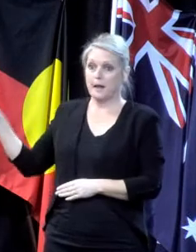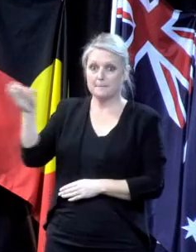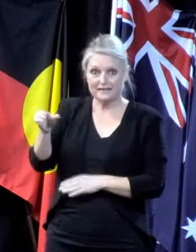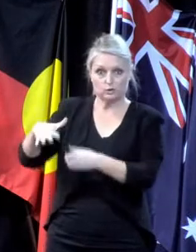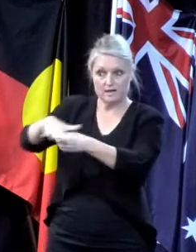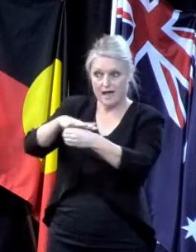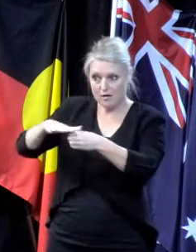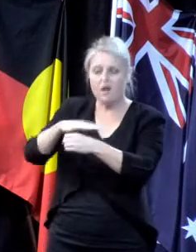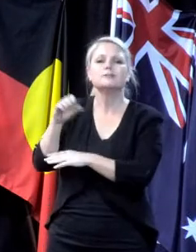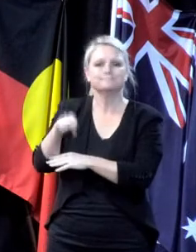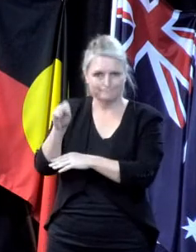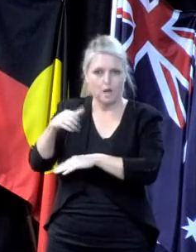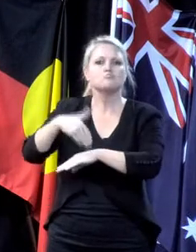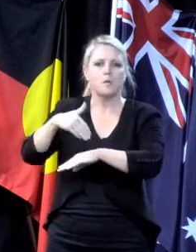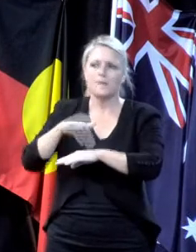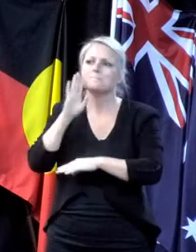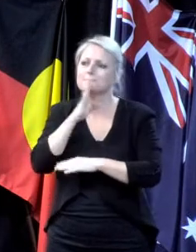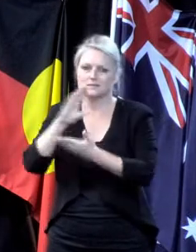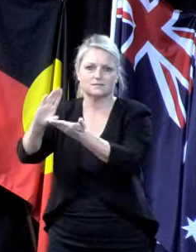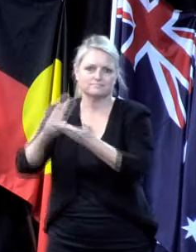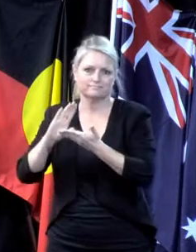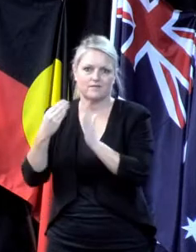Now, I’ve already touched on the EAP verification requirements.